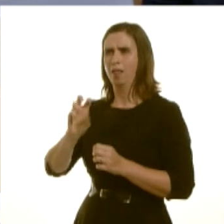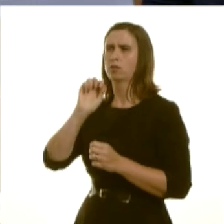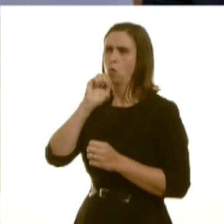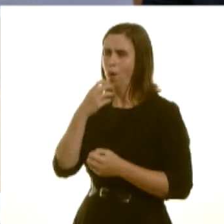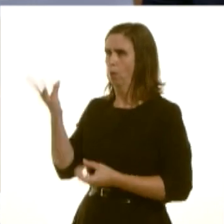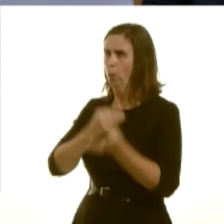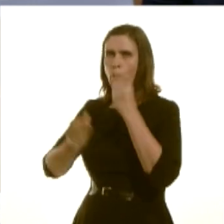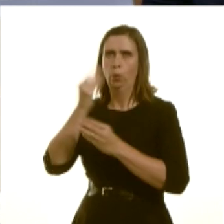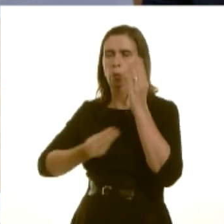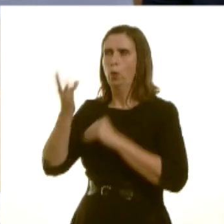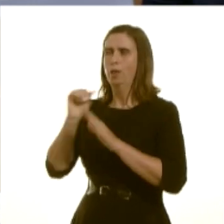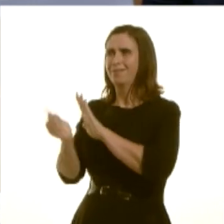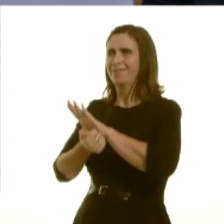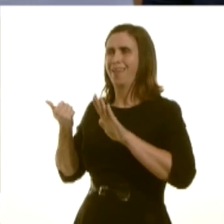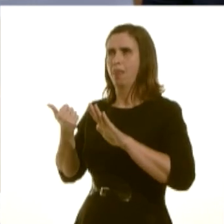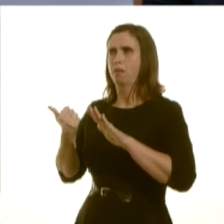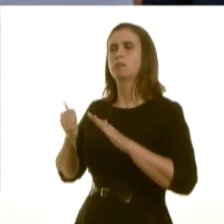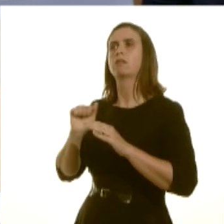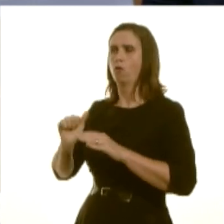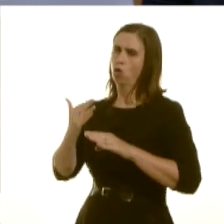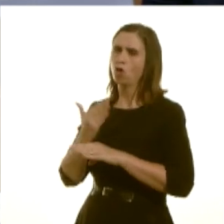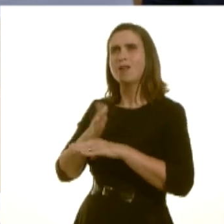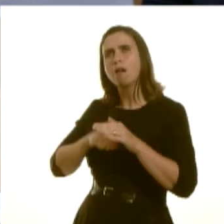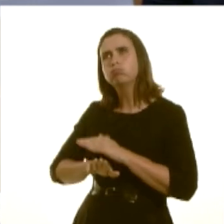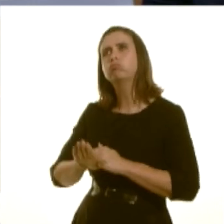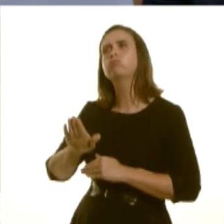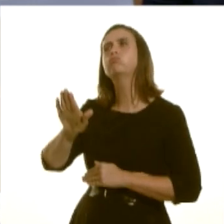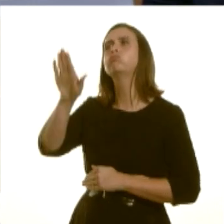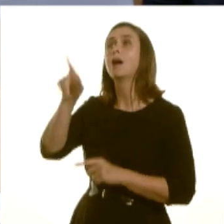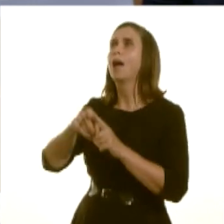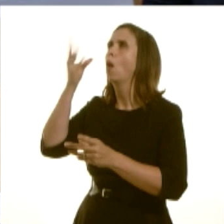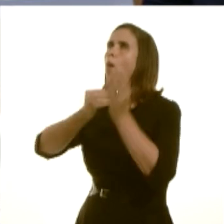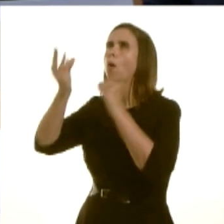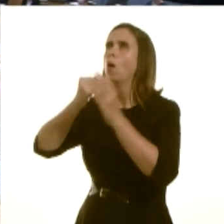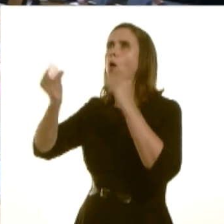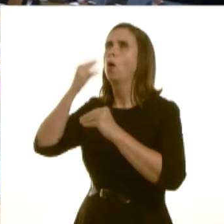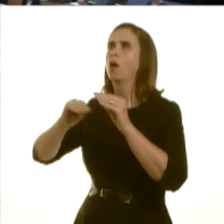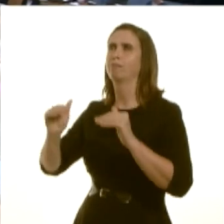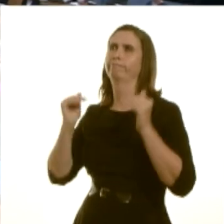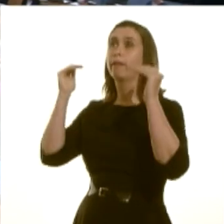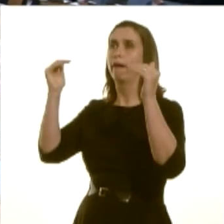they need to progress in their chosen career, and, indeed, to progress to further learning at a higher level. William Powell: I would like to thank the